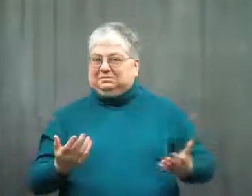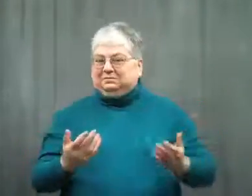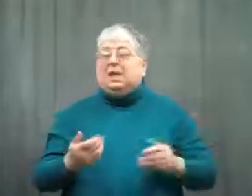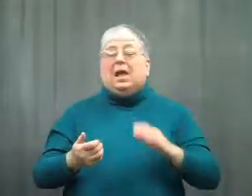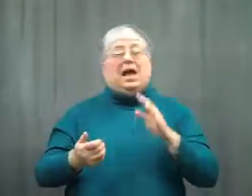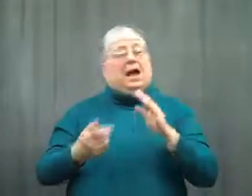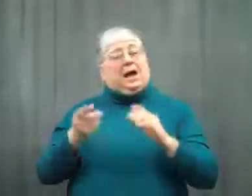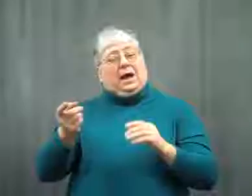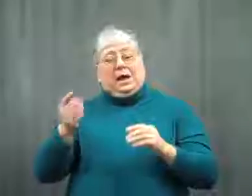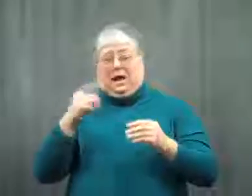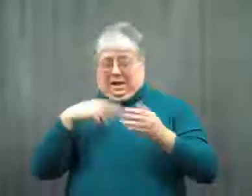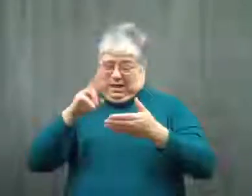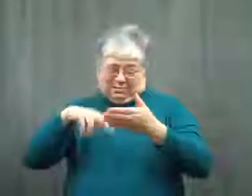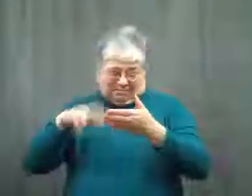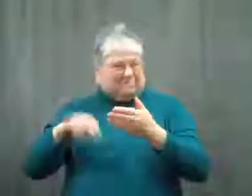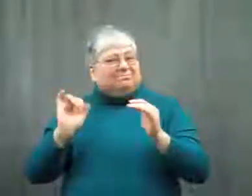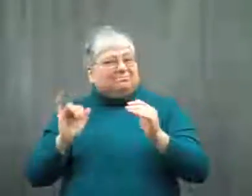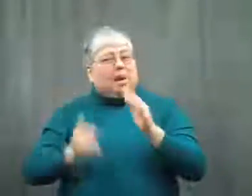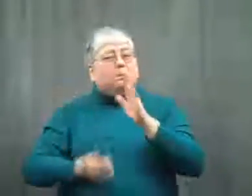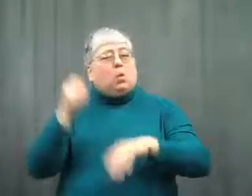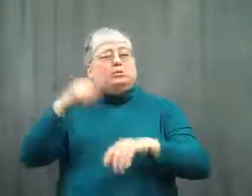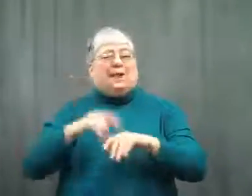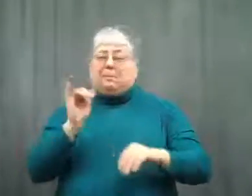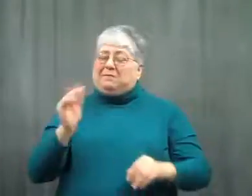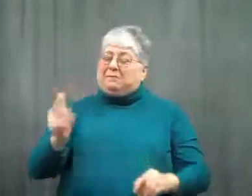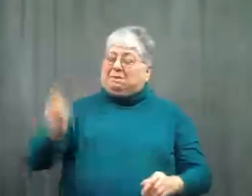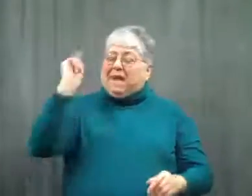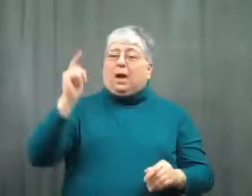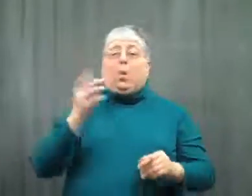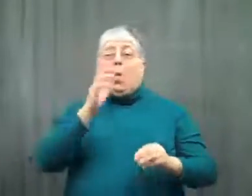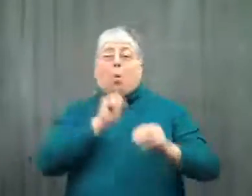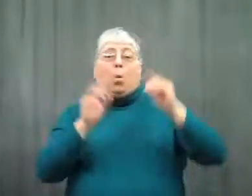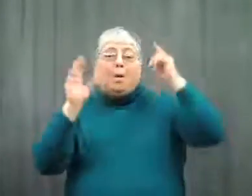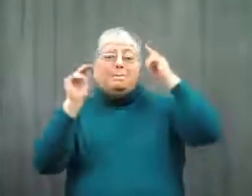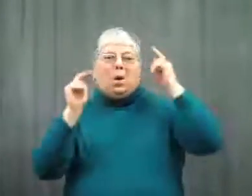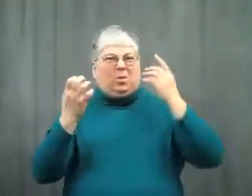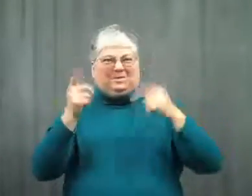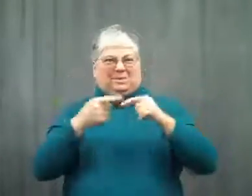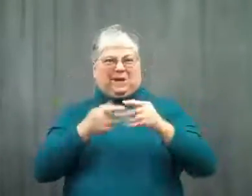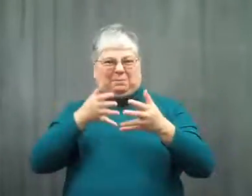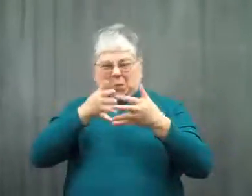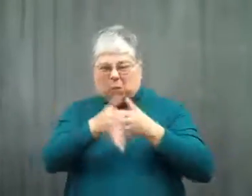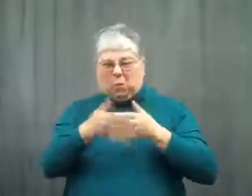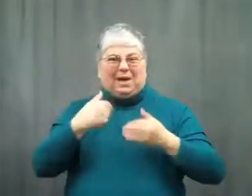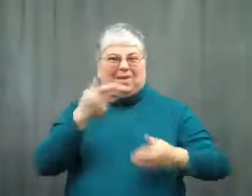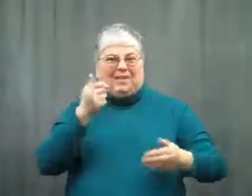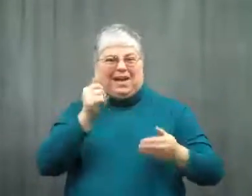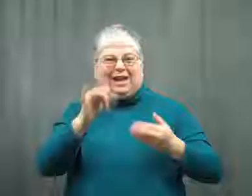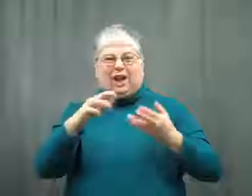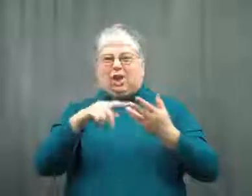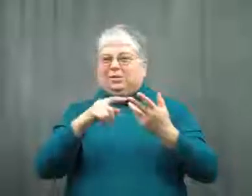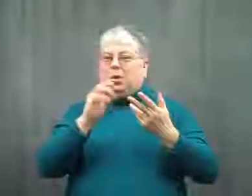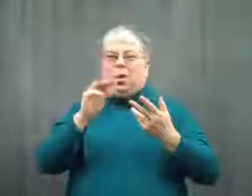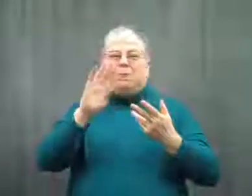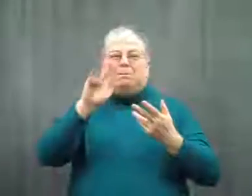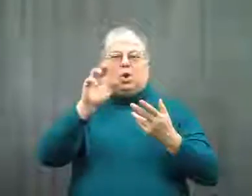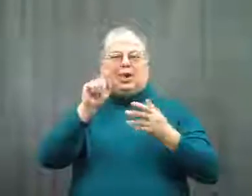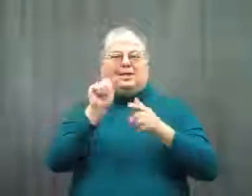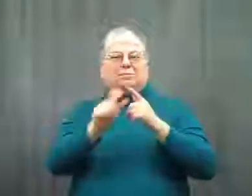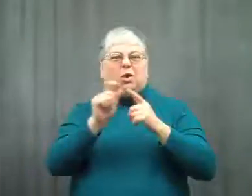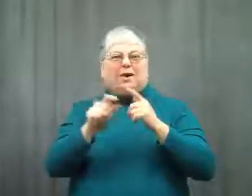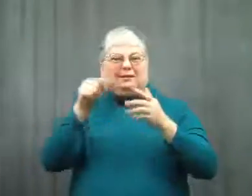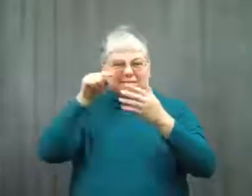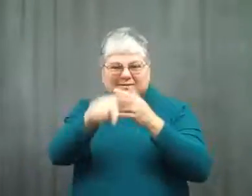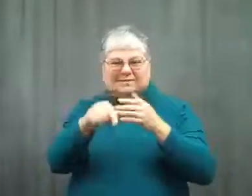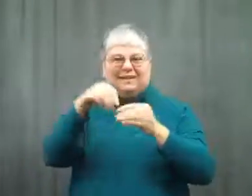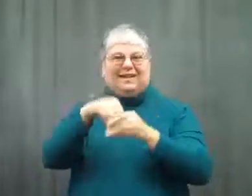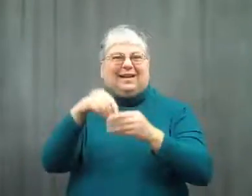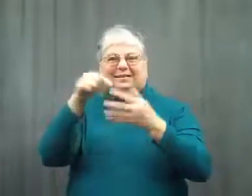I read that usually in gunshot wounds, the bone has hair and bullet fragments in it,